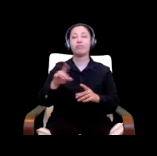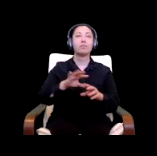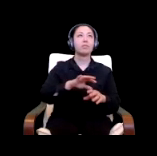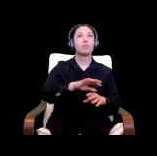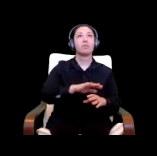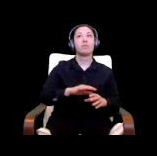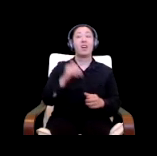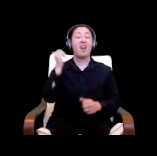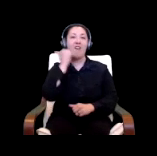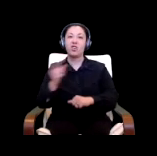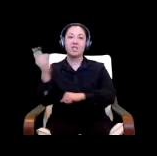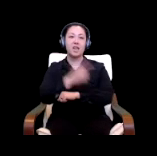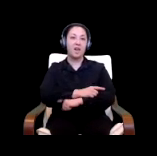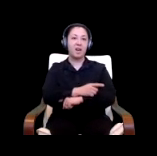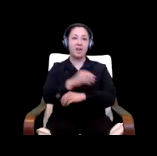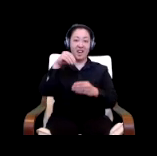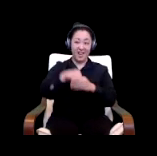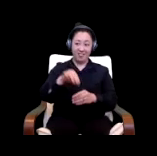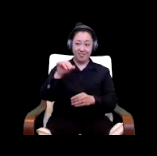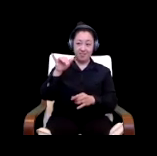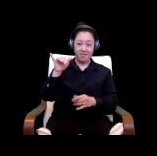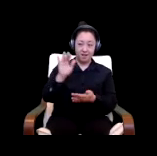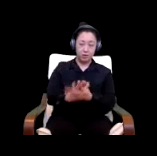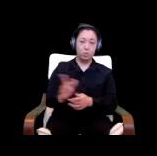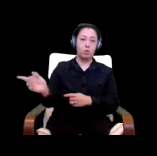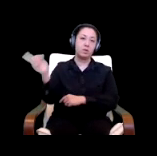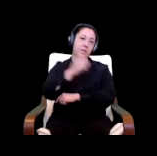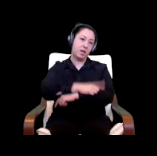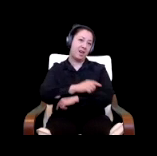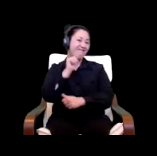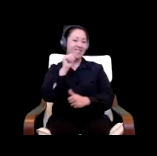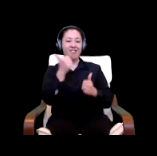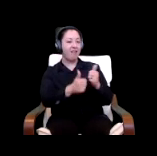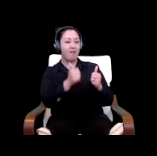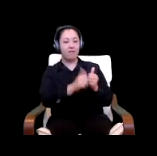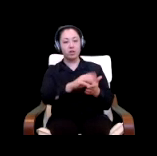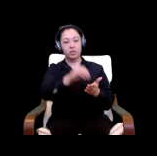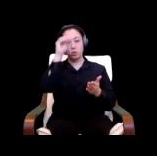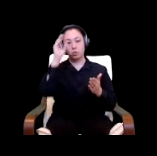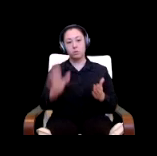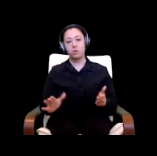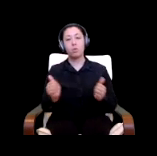day. Not every student with CHARGE will need an intervenor, but I think especially when